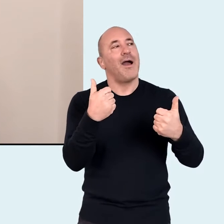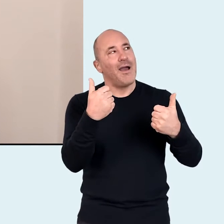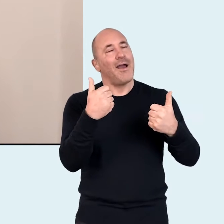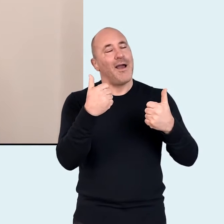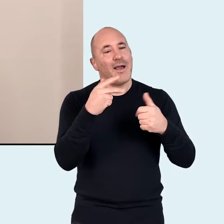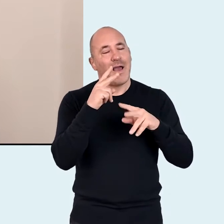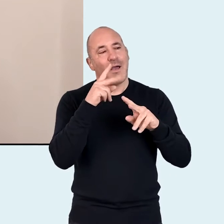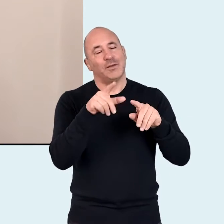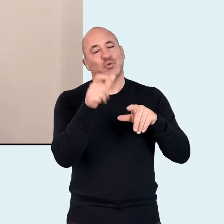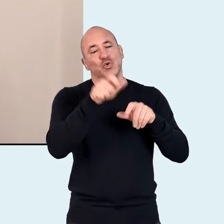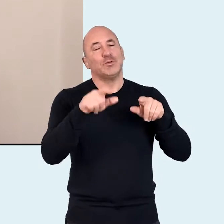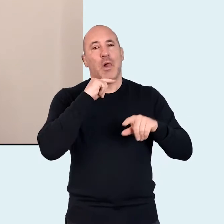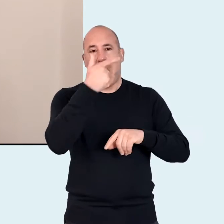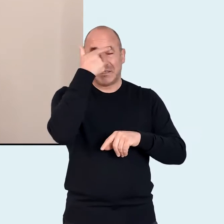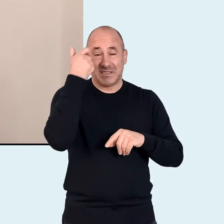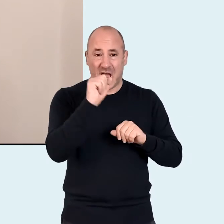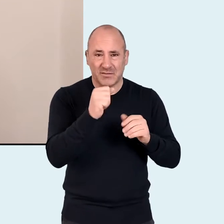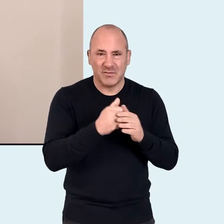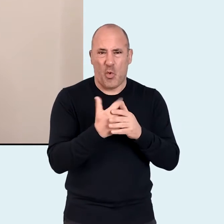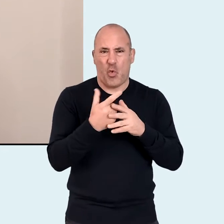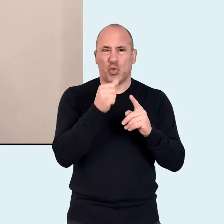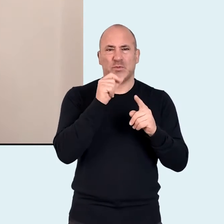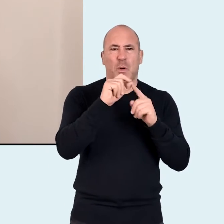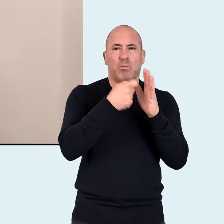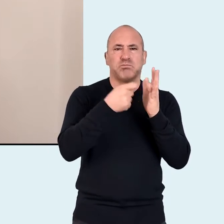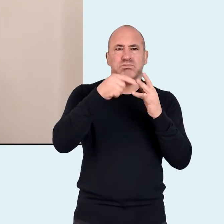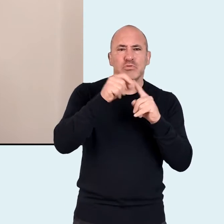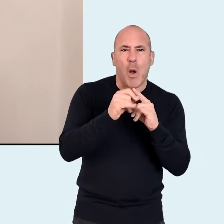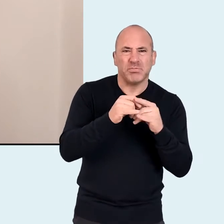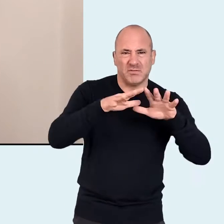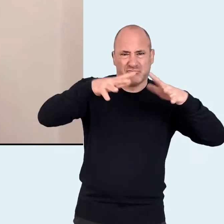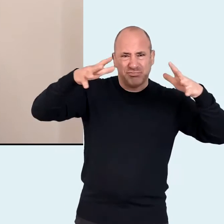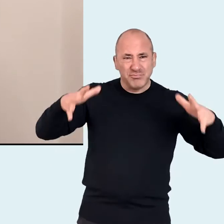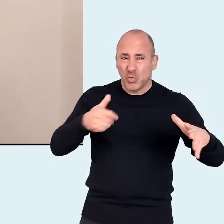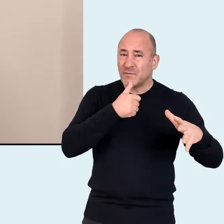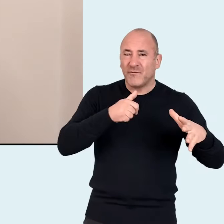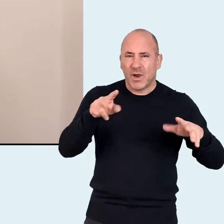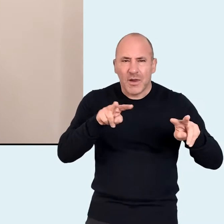asking your students to do. A big bag of props is always really helpful to give people a